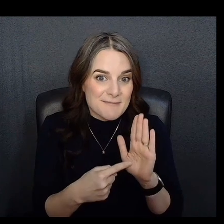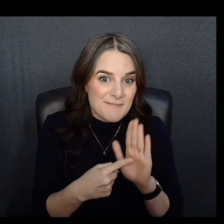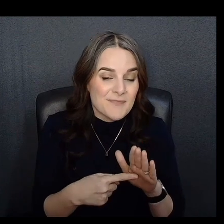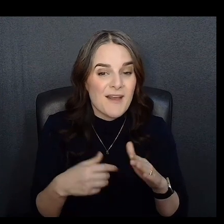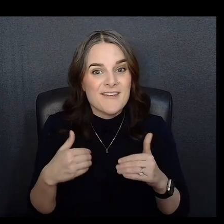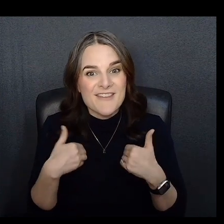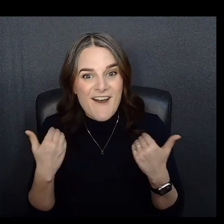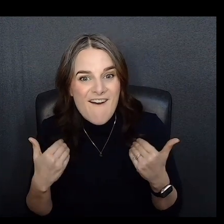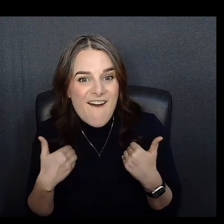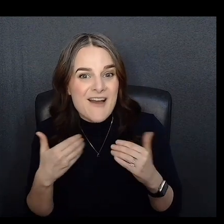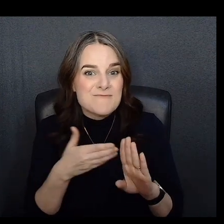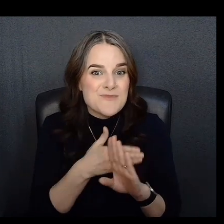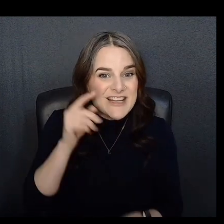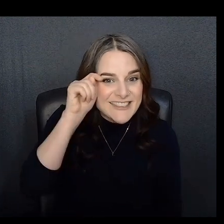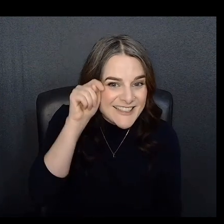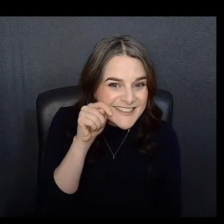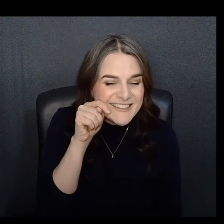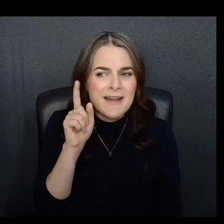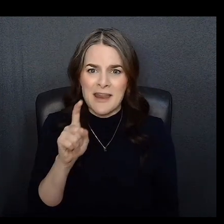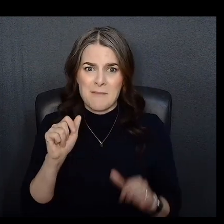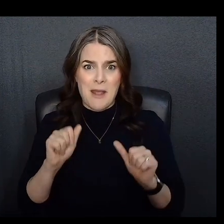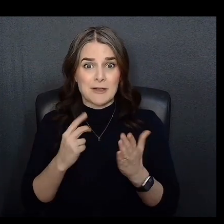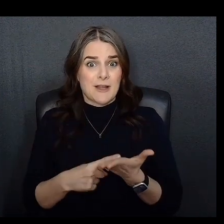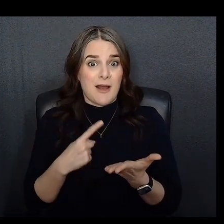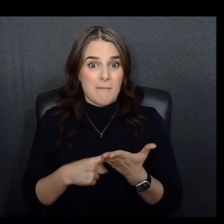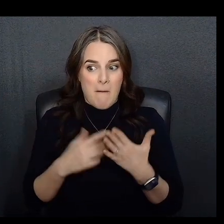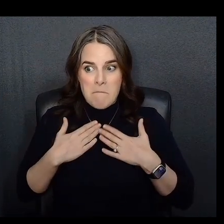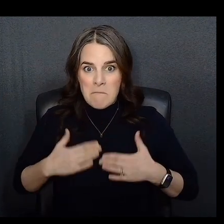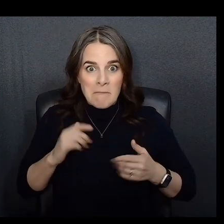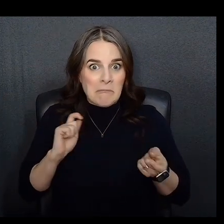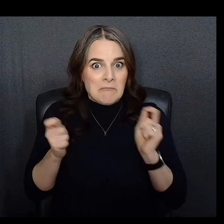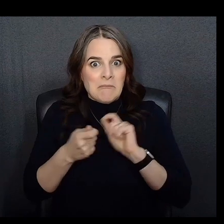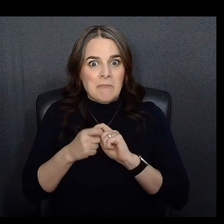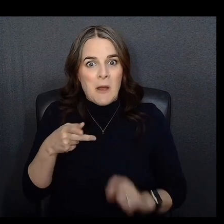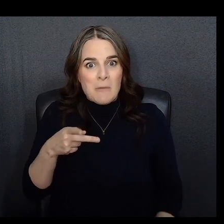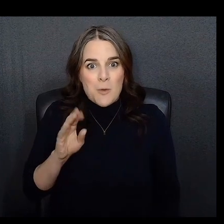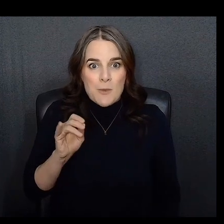preteens, they need to have that vocabulary to talk about puberty and those types of changes with their bodies.